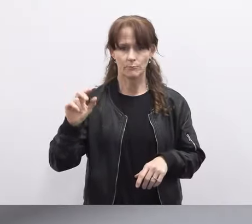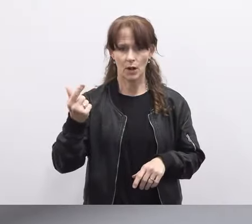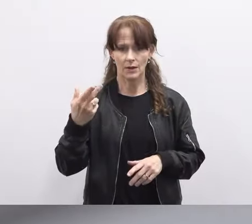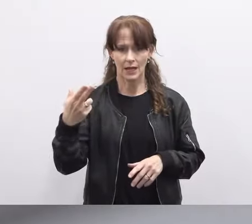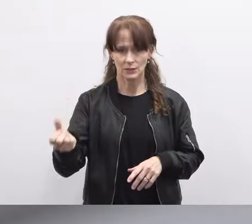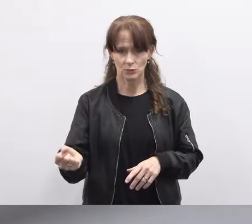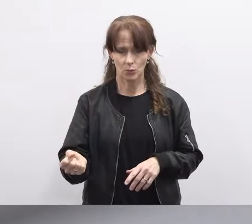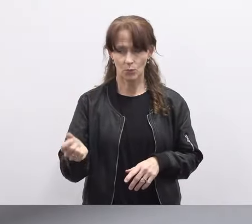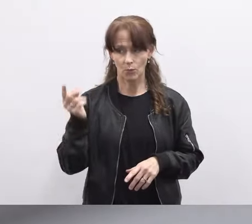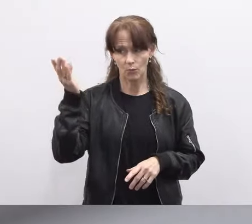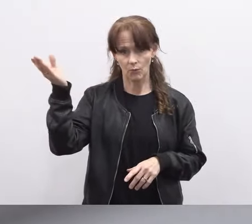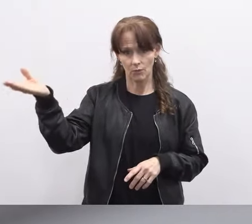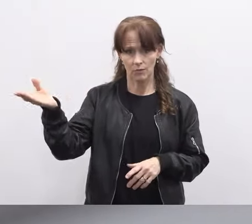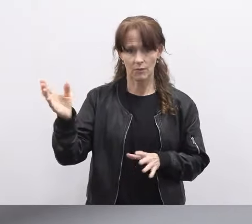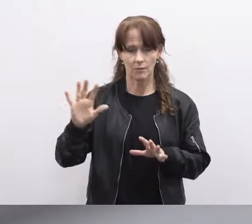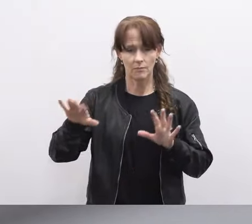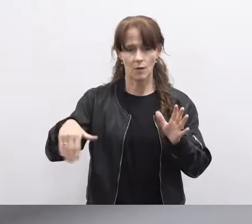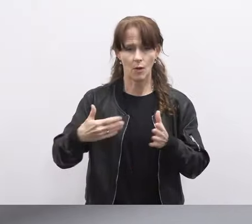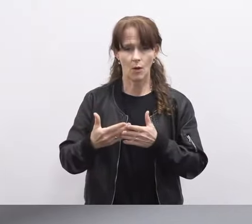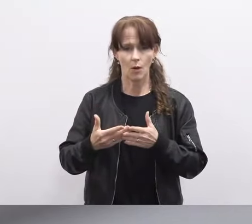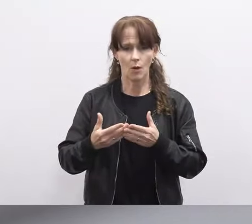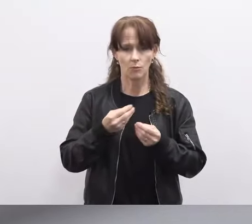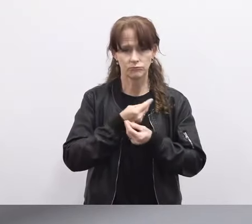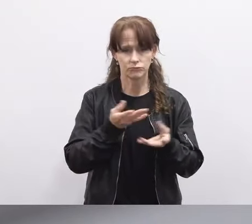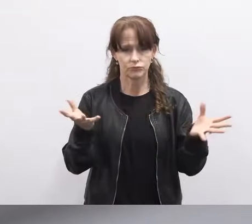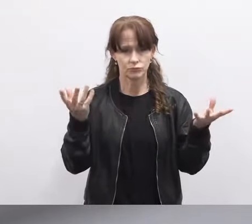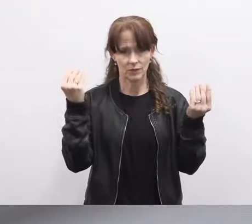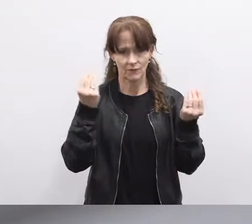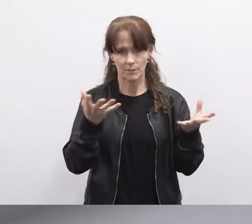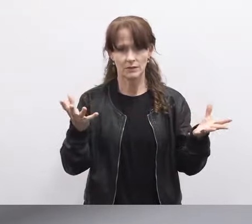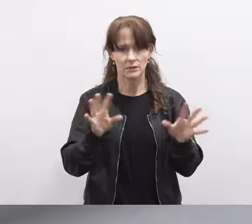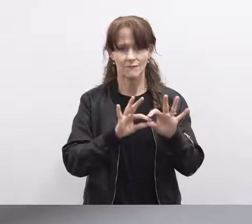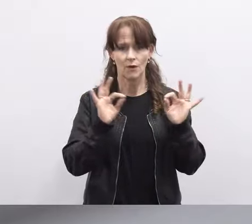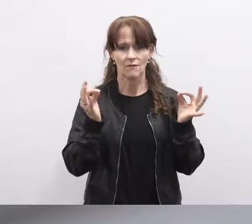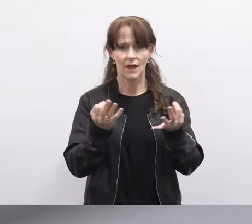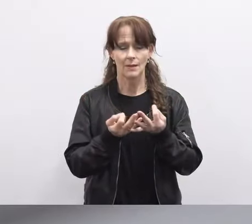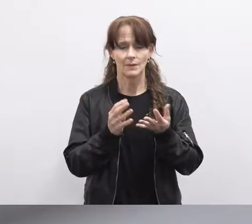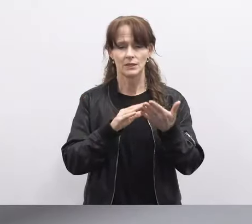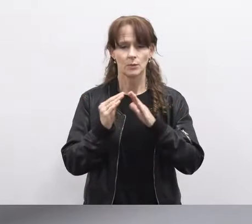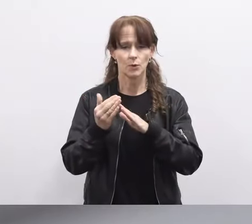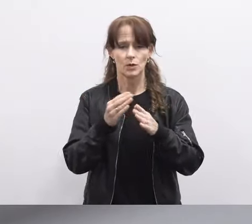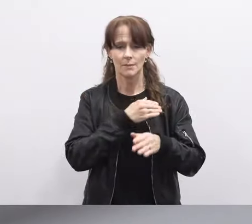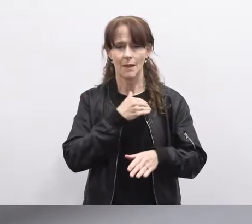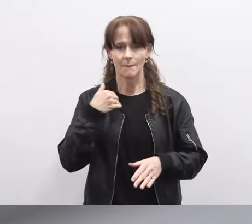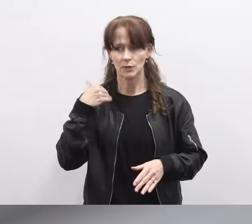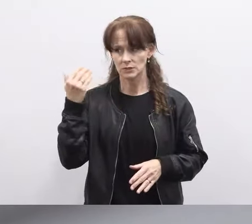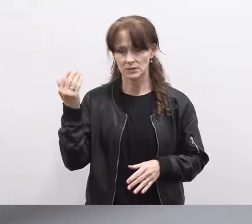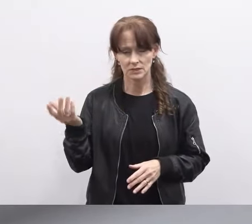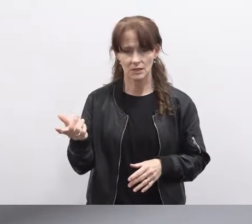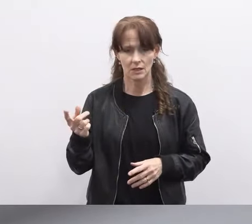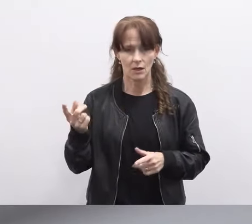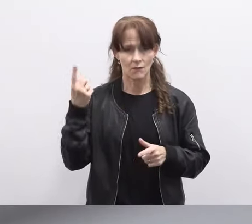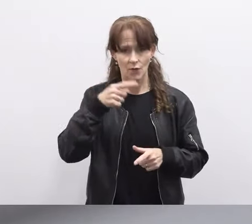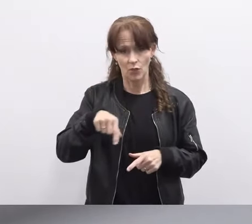There will be a whole release of information about this to families and community members. But for those who are interested,